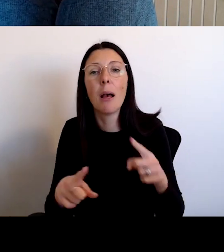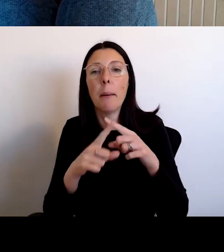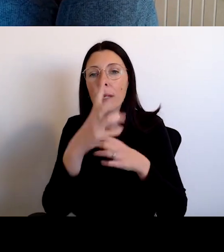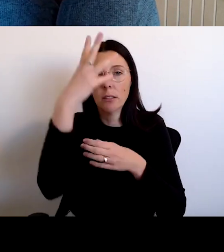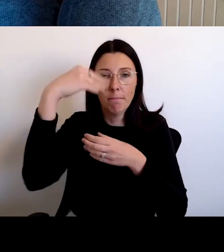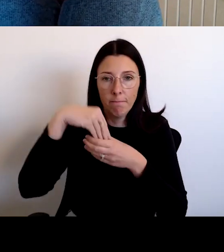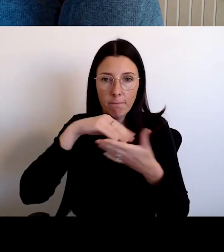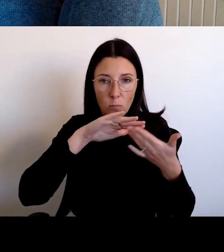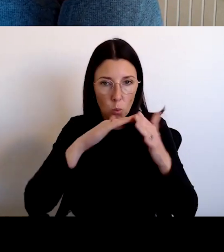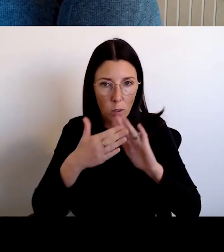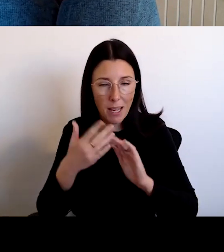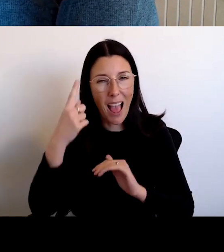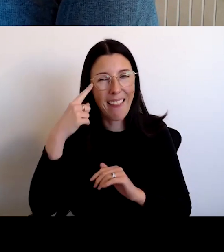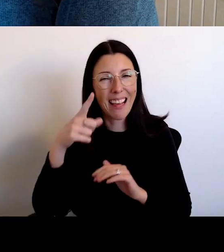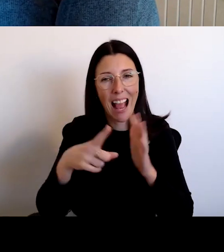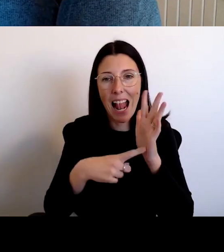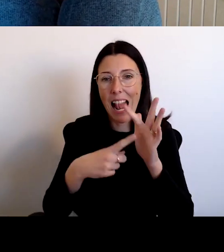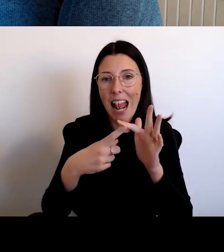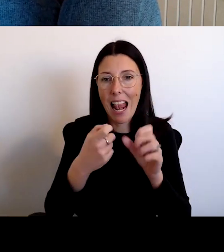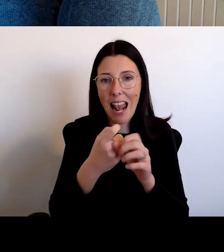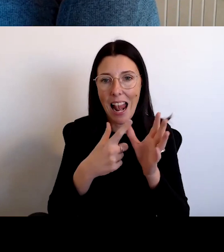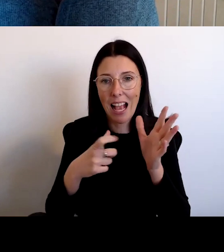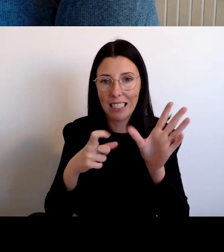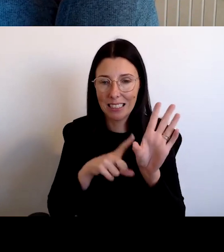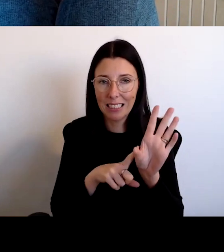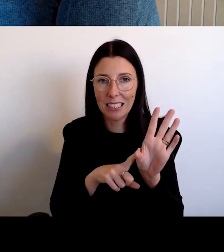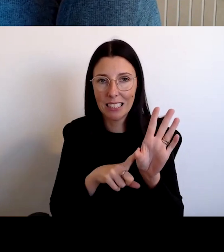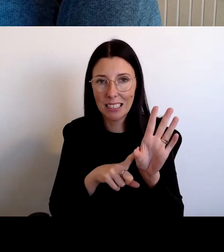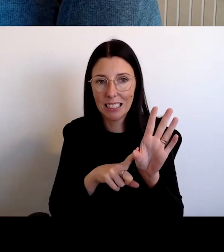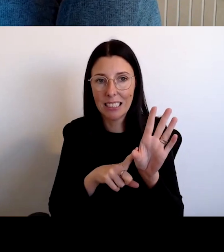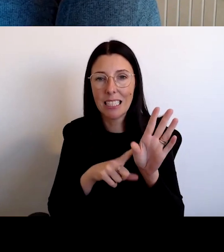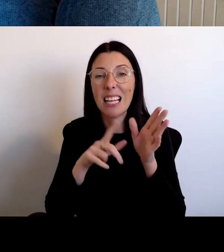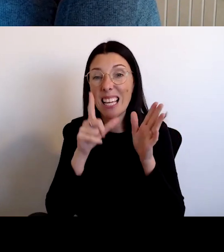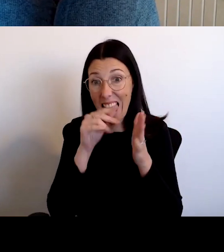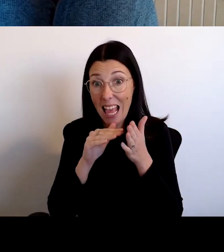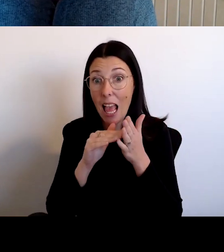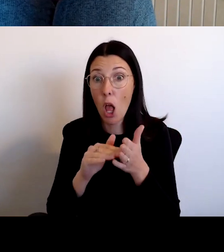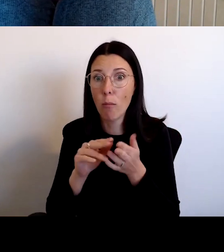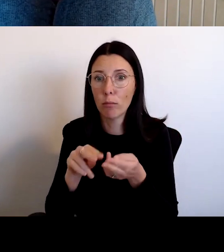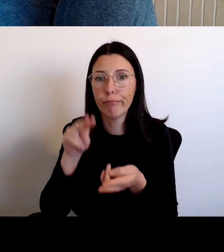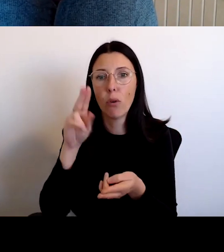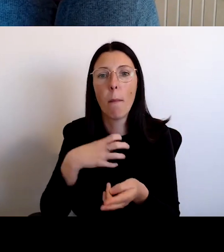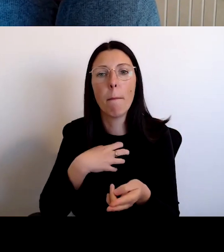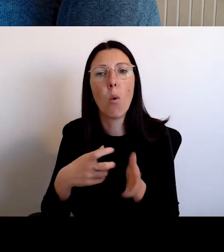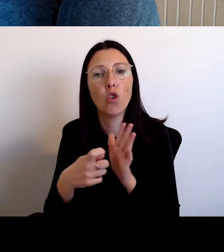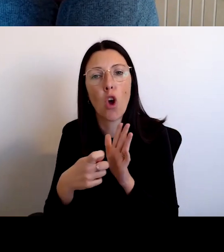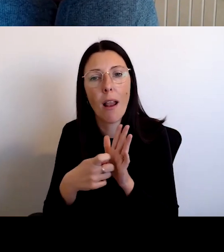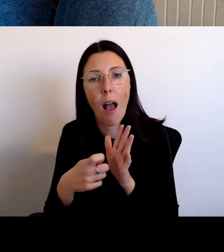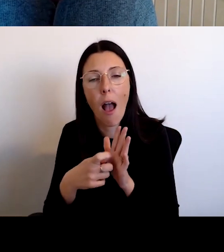I think that legacy is one that builds donor bases and builds a culture of fundraising. If you can